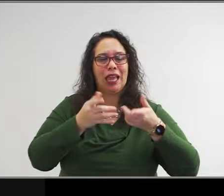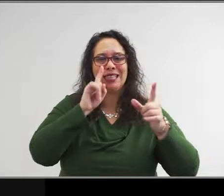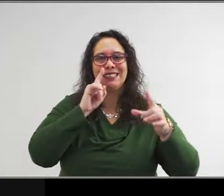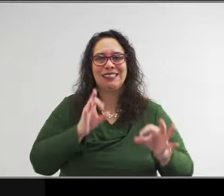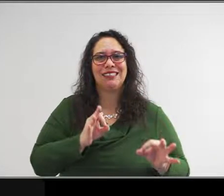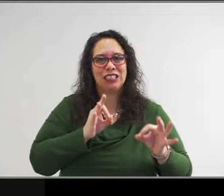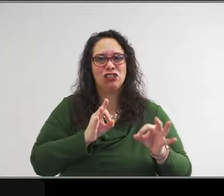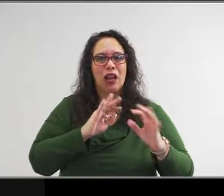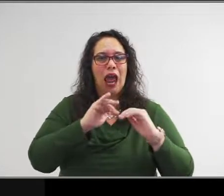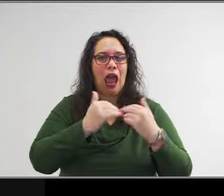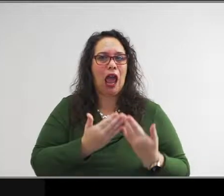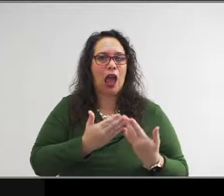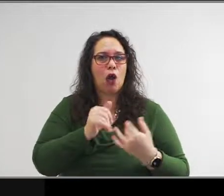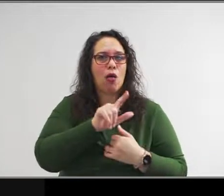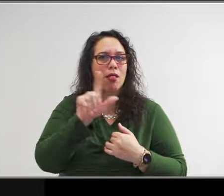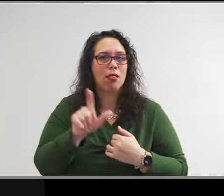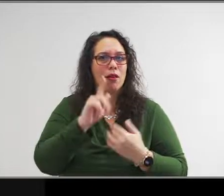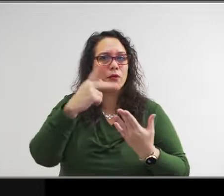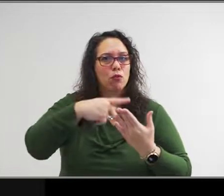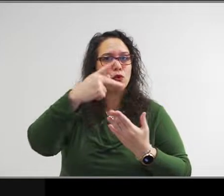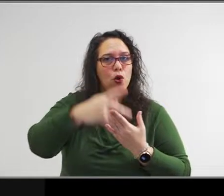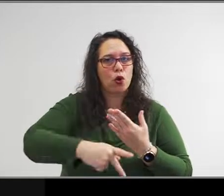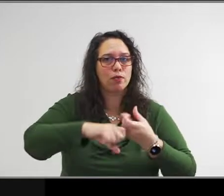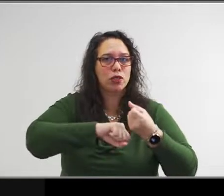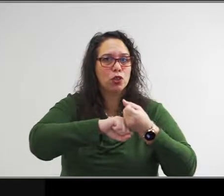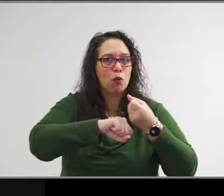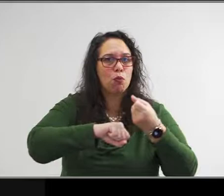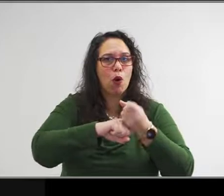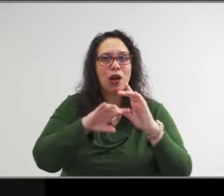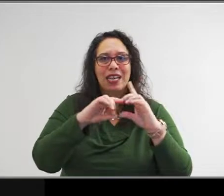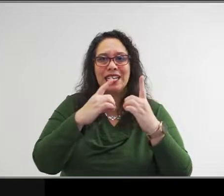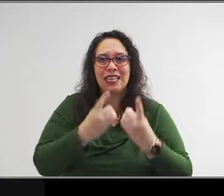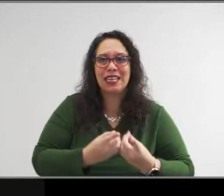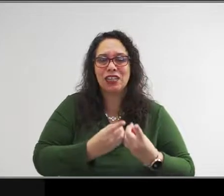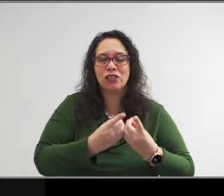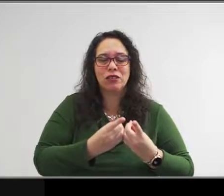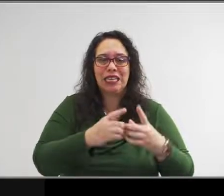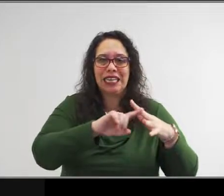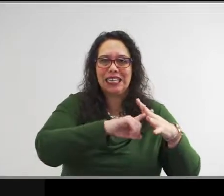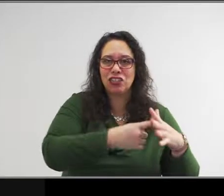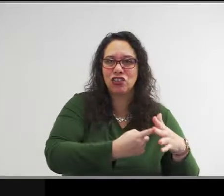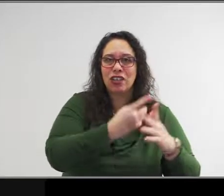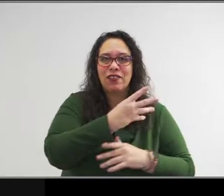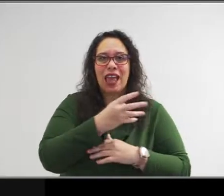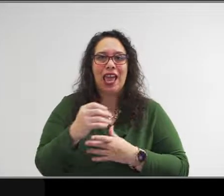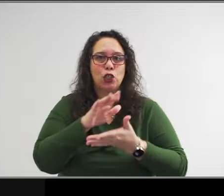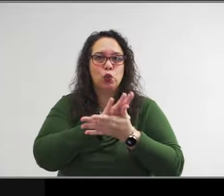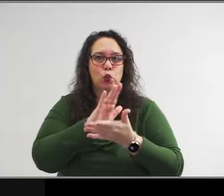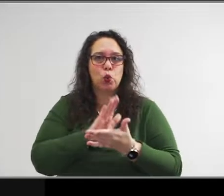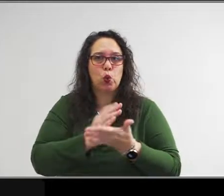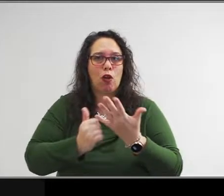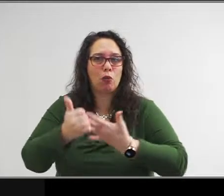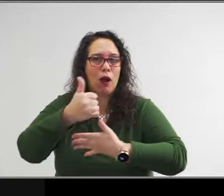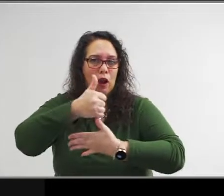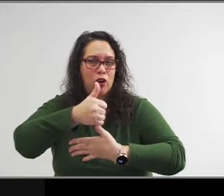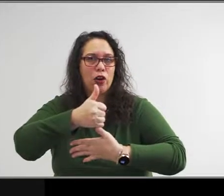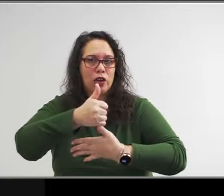of how library programs can support district initiatives and school priorities of the future.